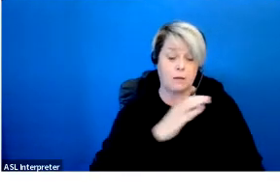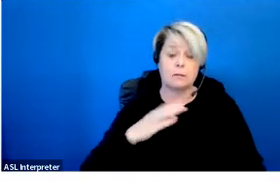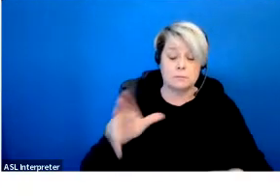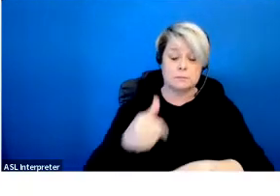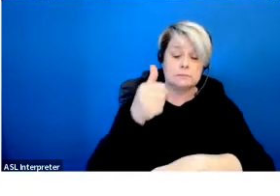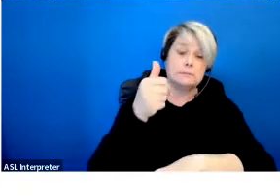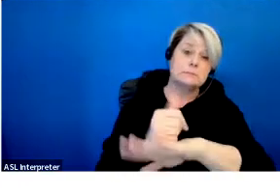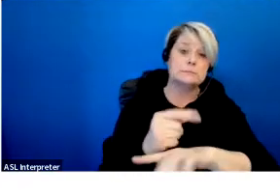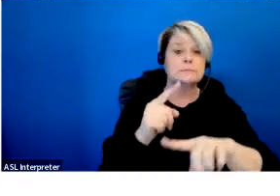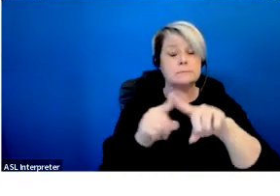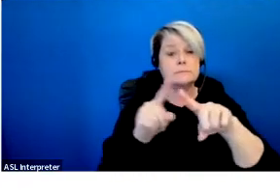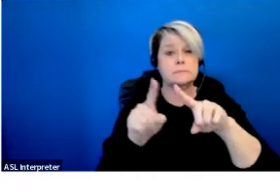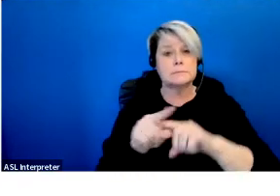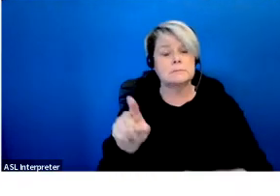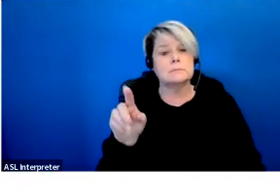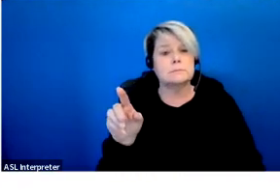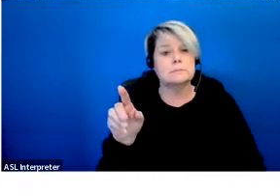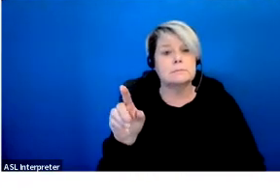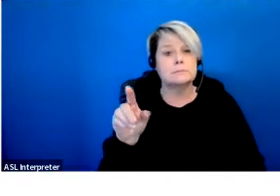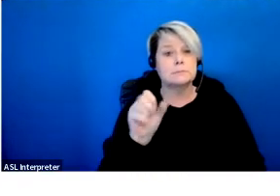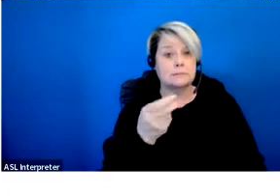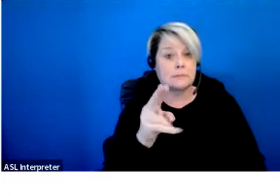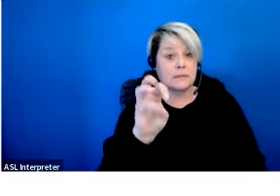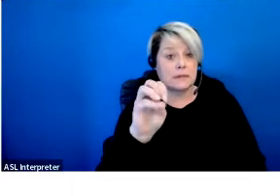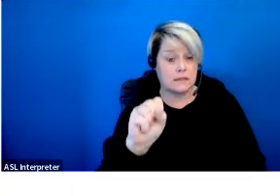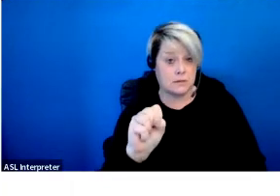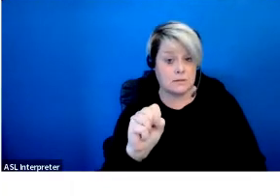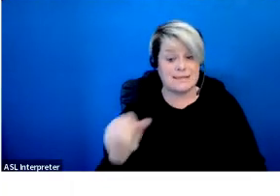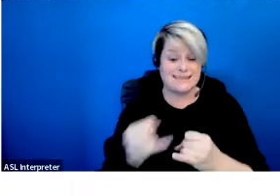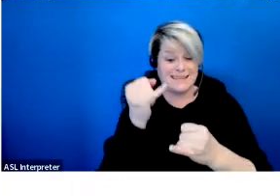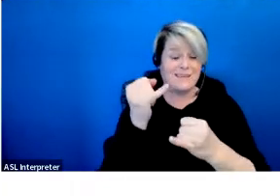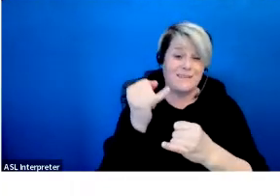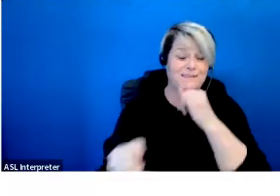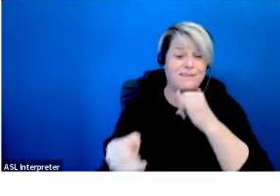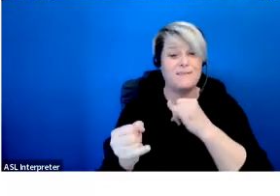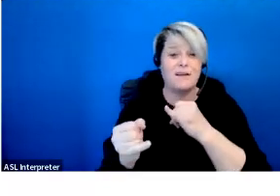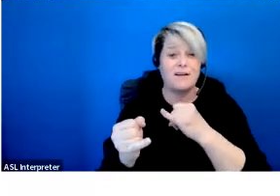about research TPHAOL food system. Our steering committee for the network has helped put together our